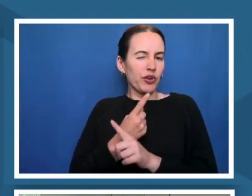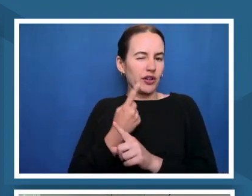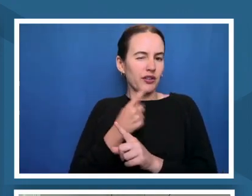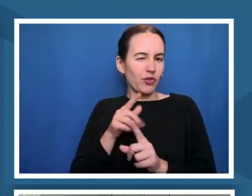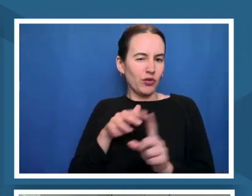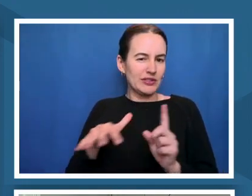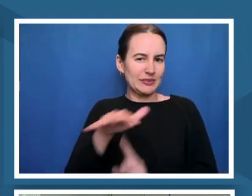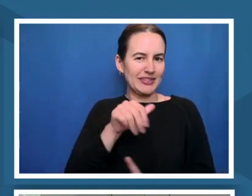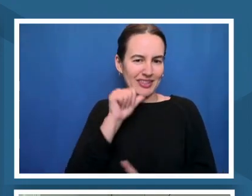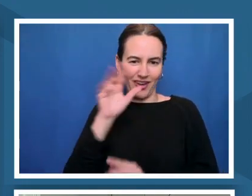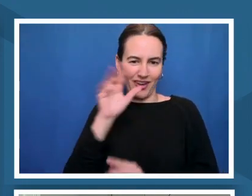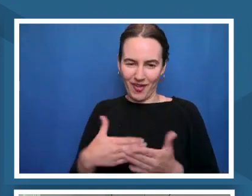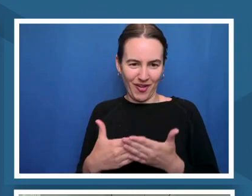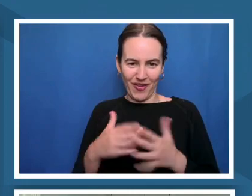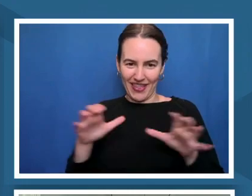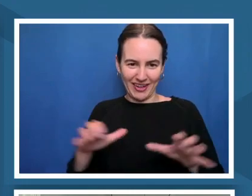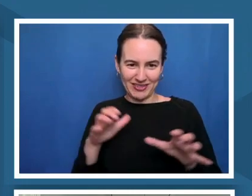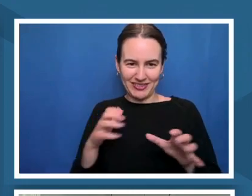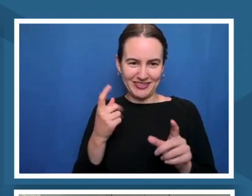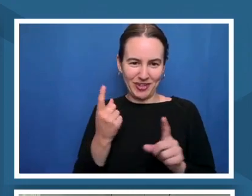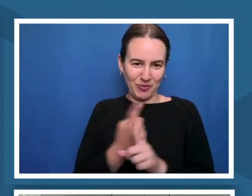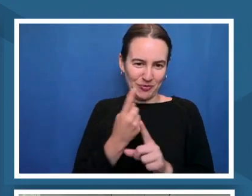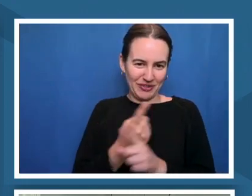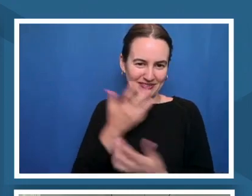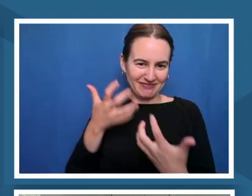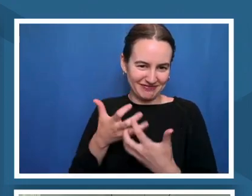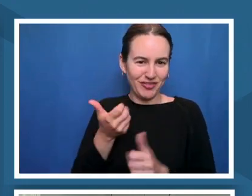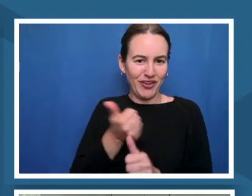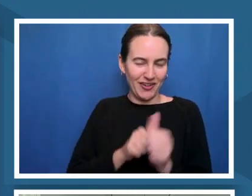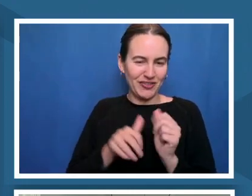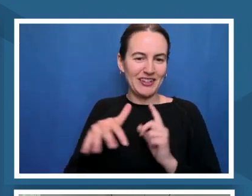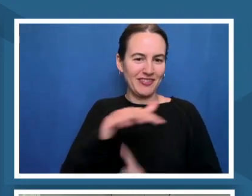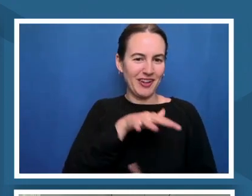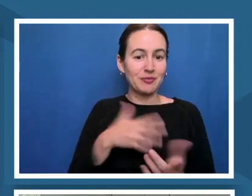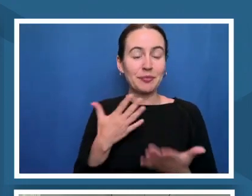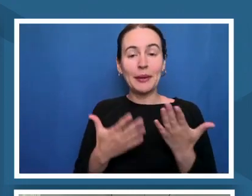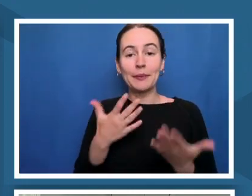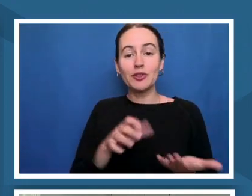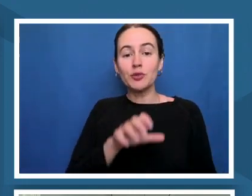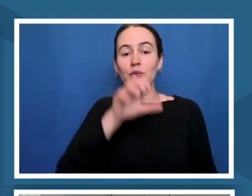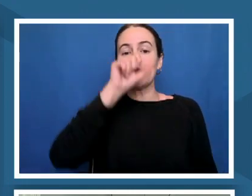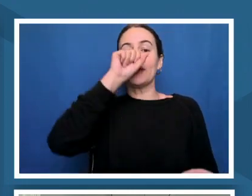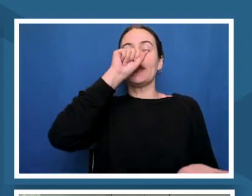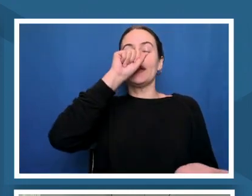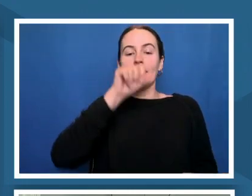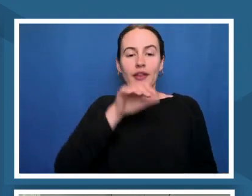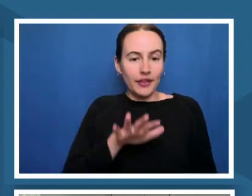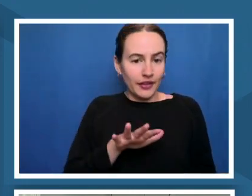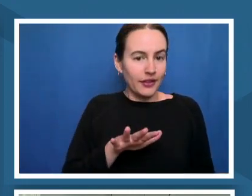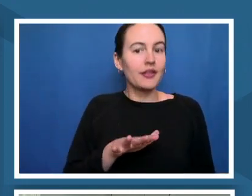appropriate in every environment maybe you take a breath you engage with your senses and some other things that you